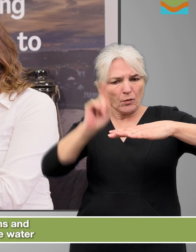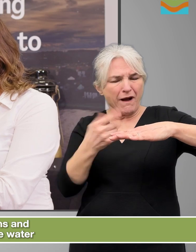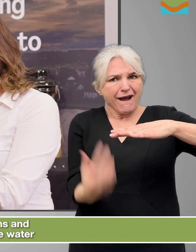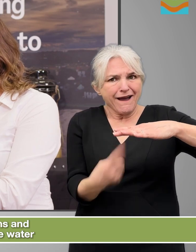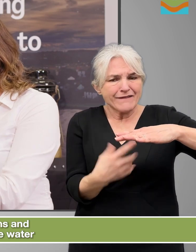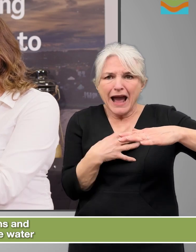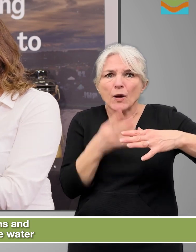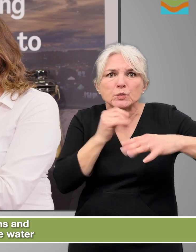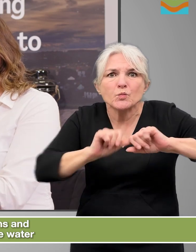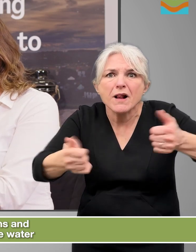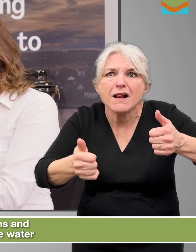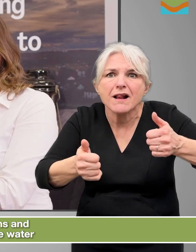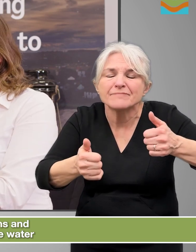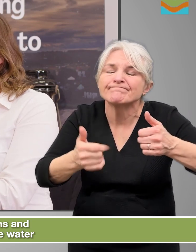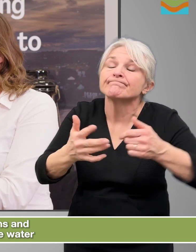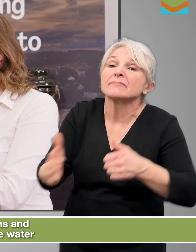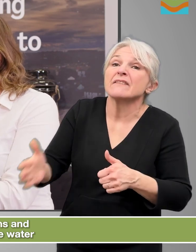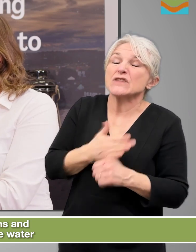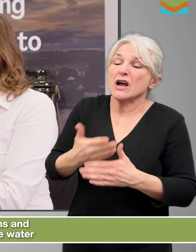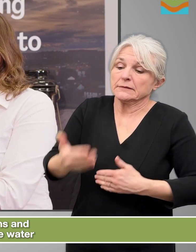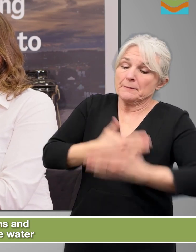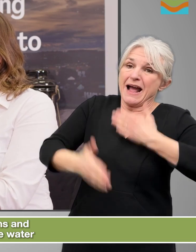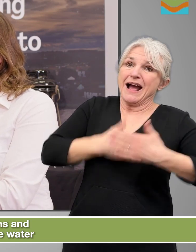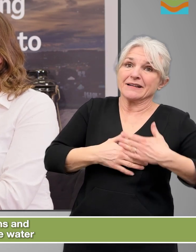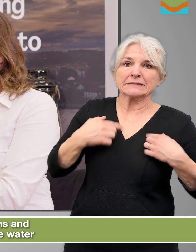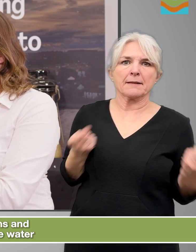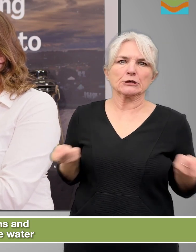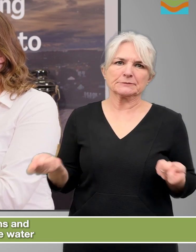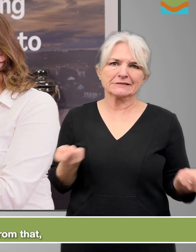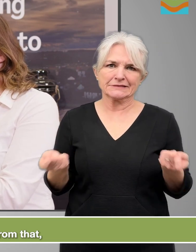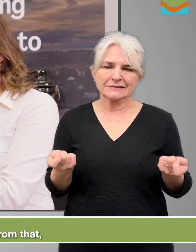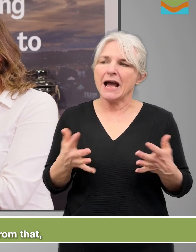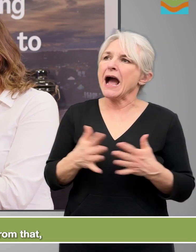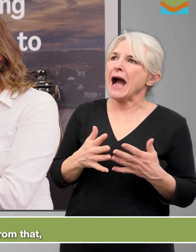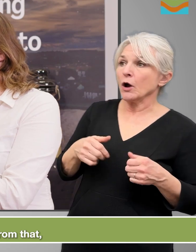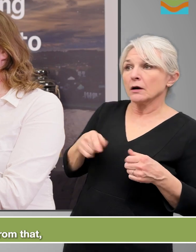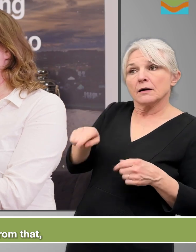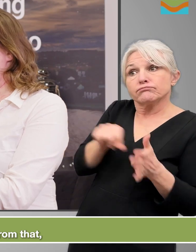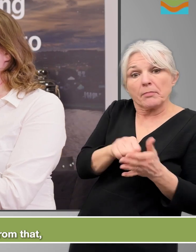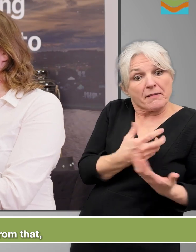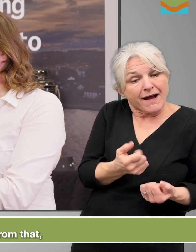we can come up with solutions and think about improving the mine water management. But the benefits from that,